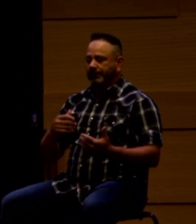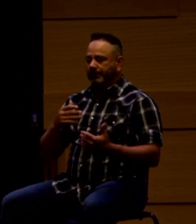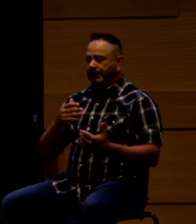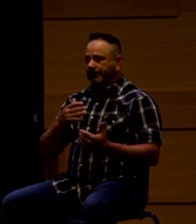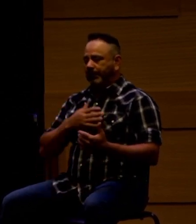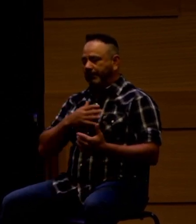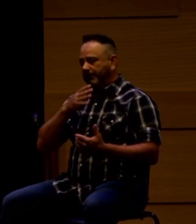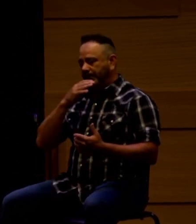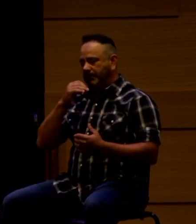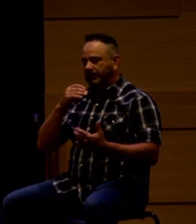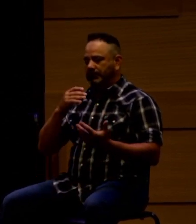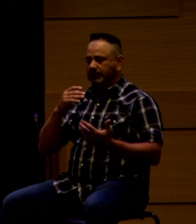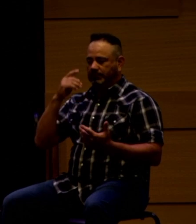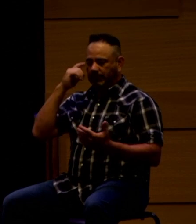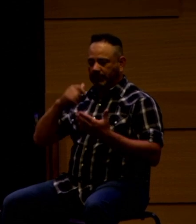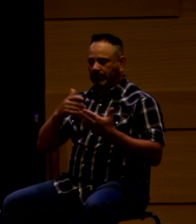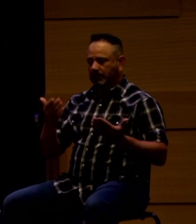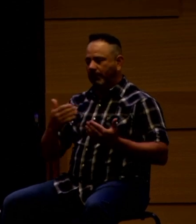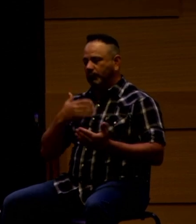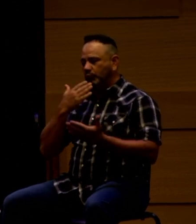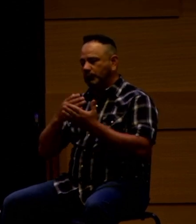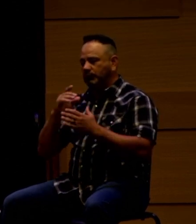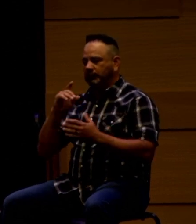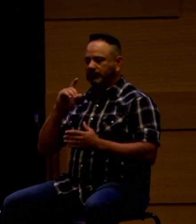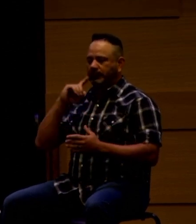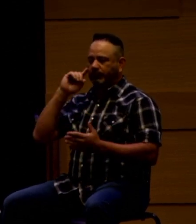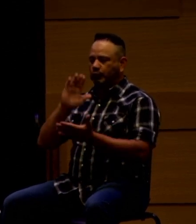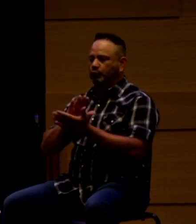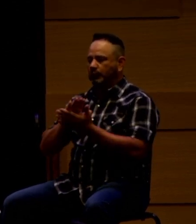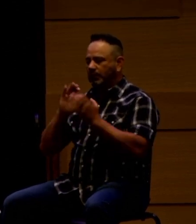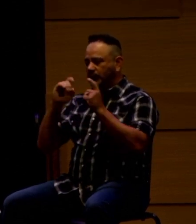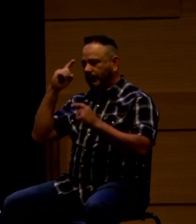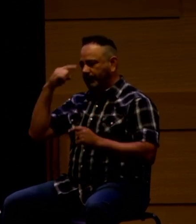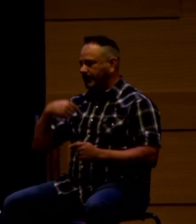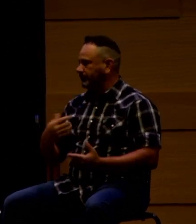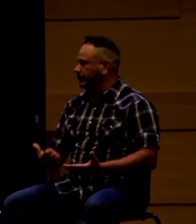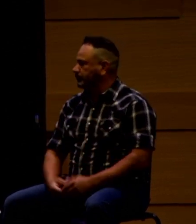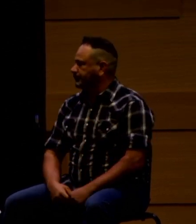Paco Garcia: My mother thought that in America, there would be good deaf education for me.